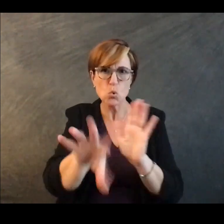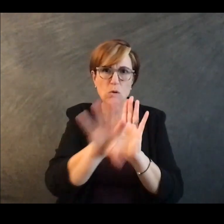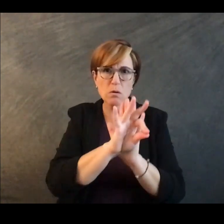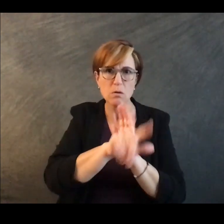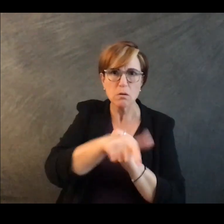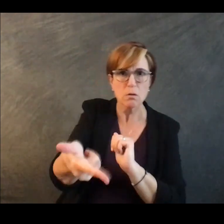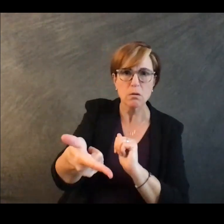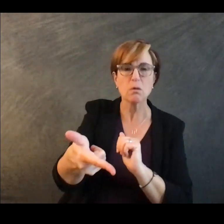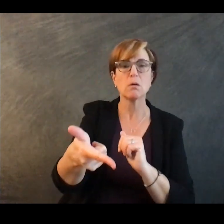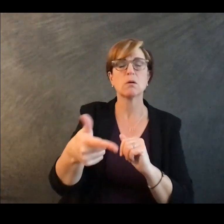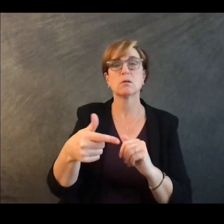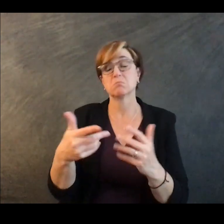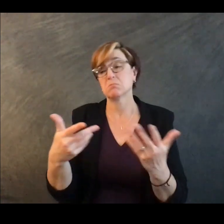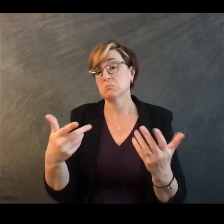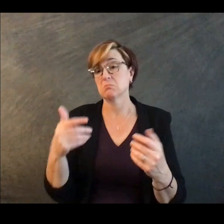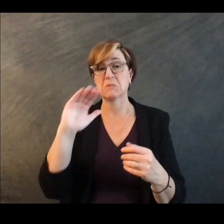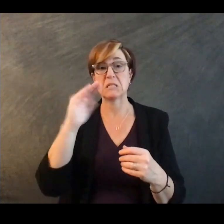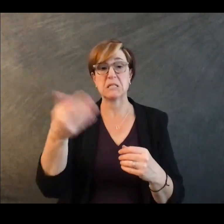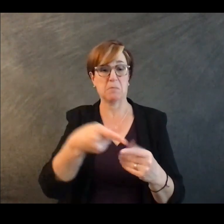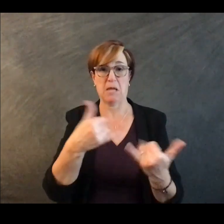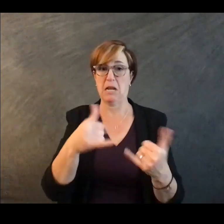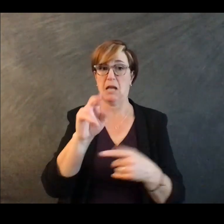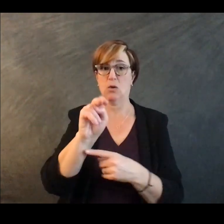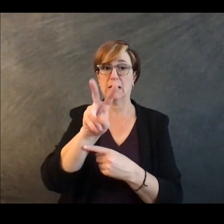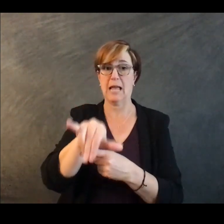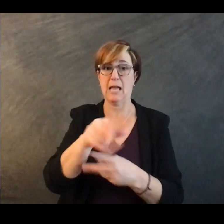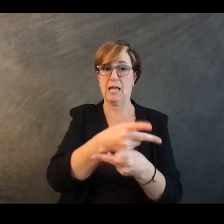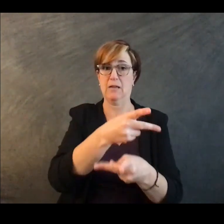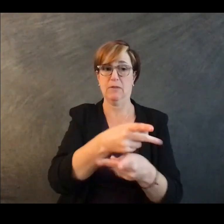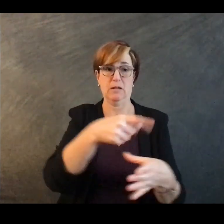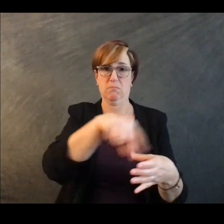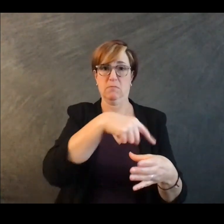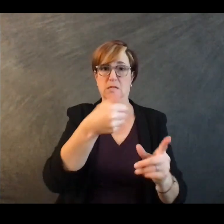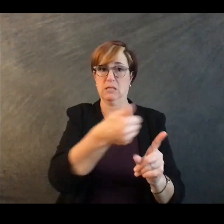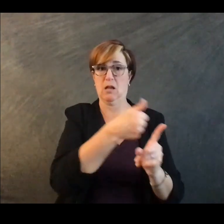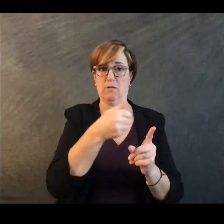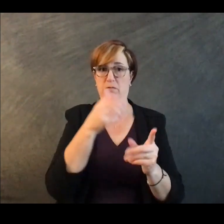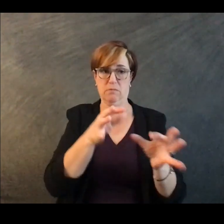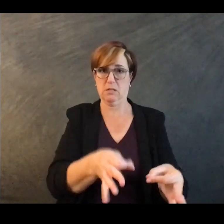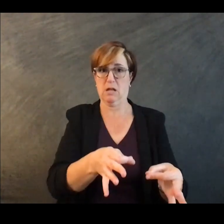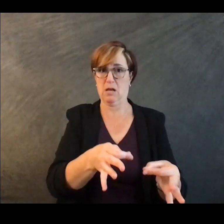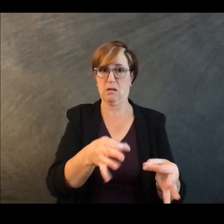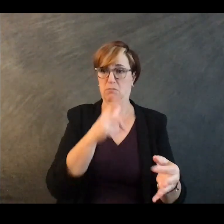under regular navy channels to see what they want to do but he made a mistake